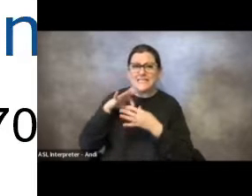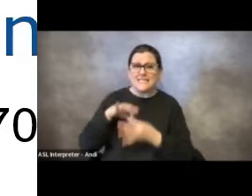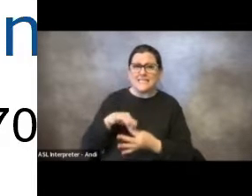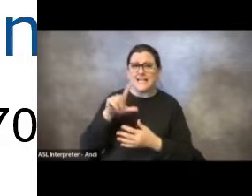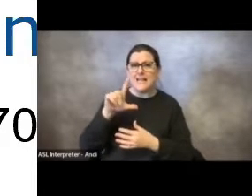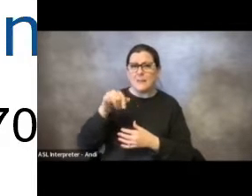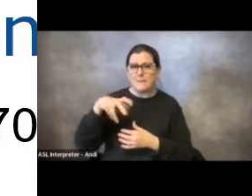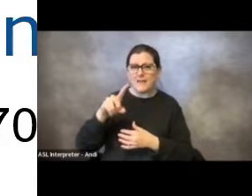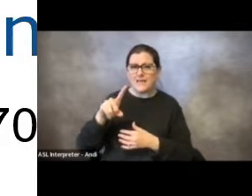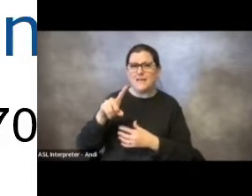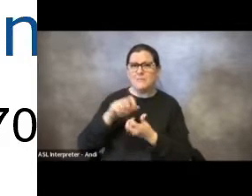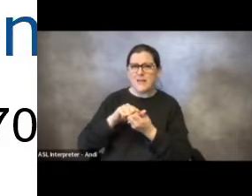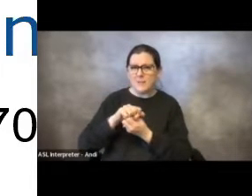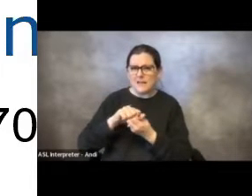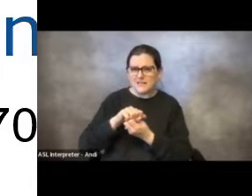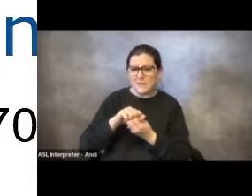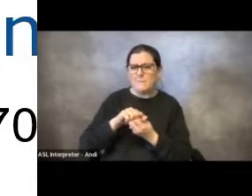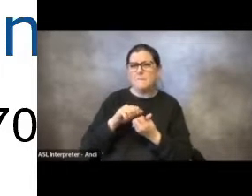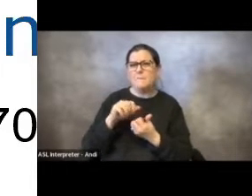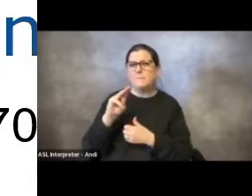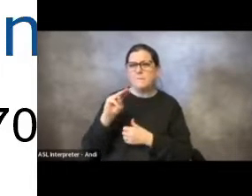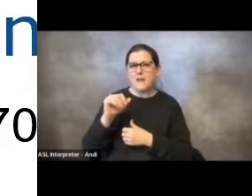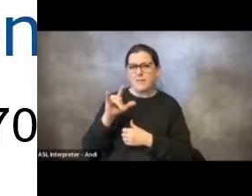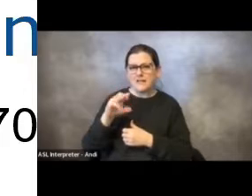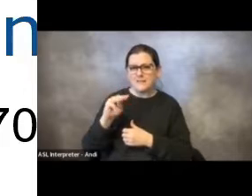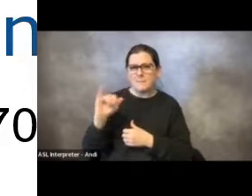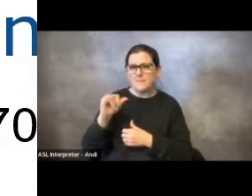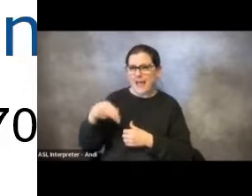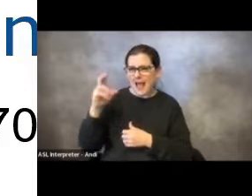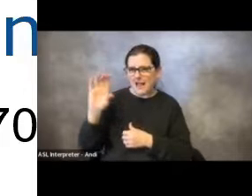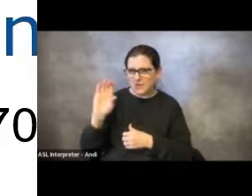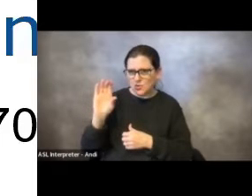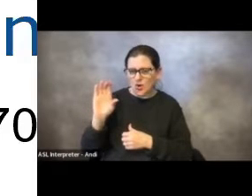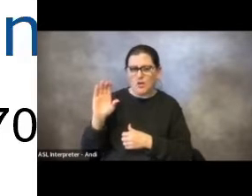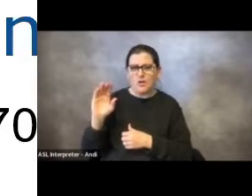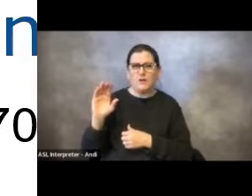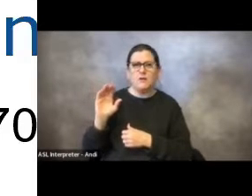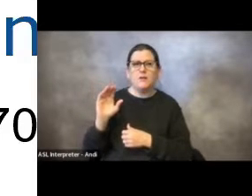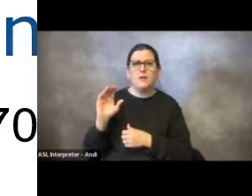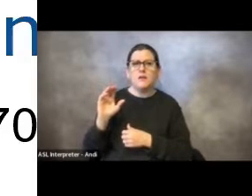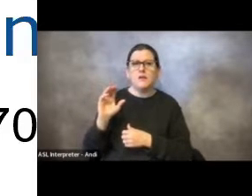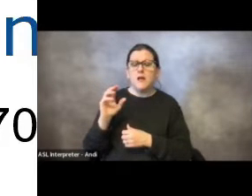ism metabolism, excuse me, such as high cholesterol, muscular skeletal diseases,